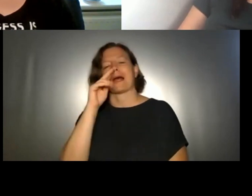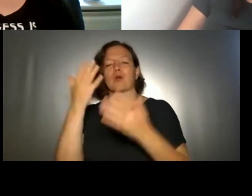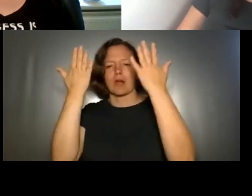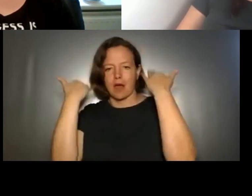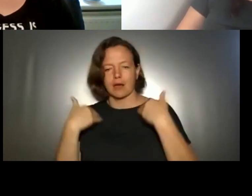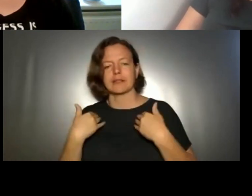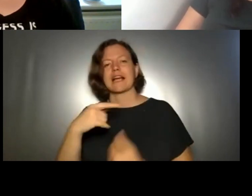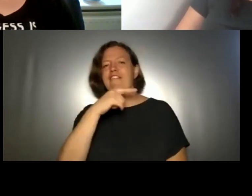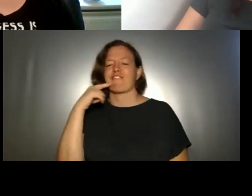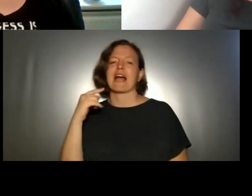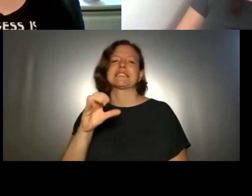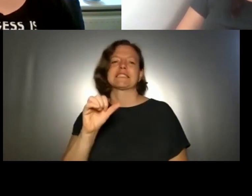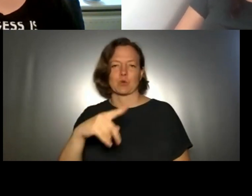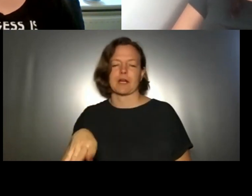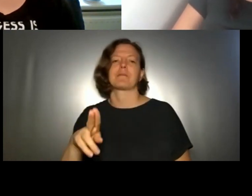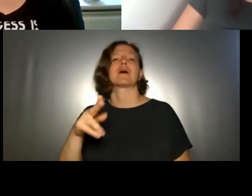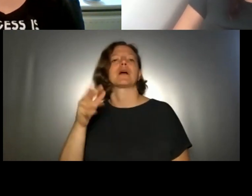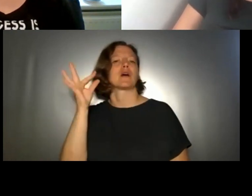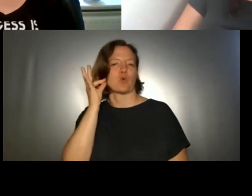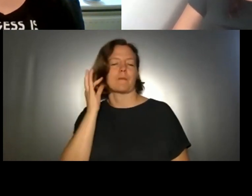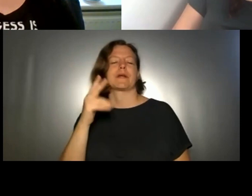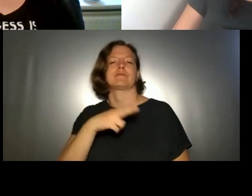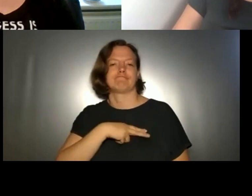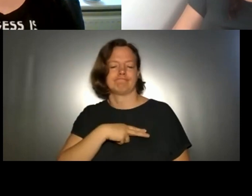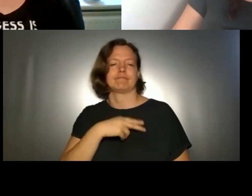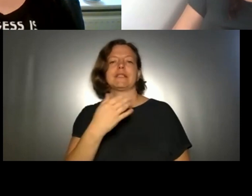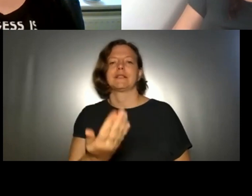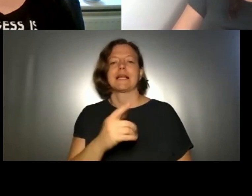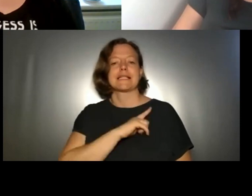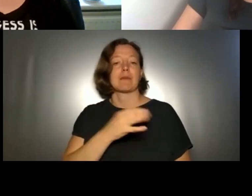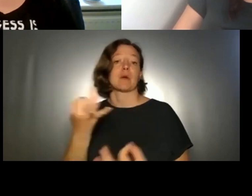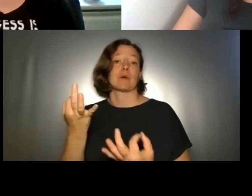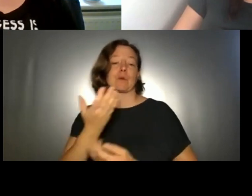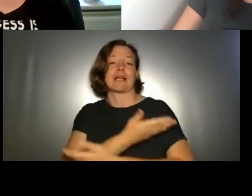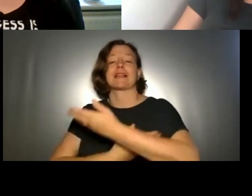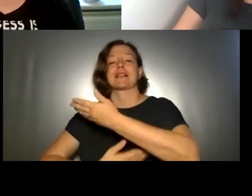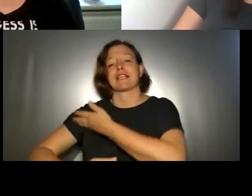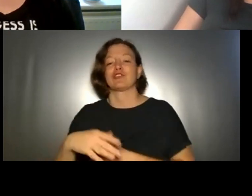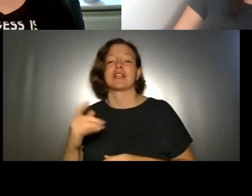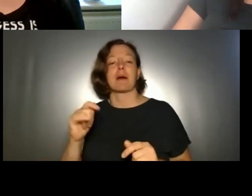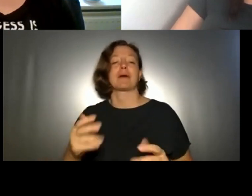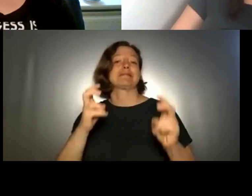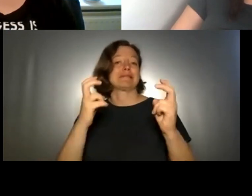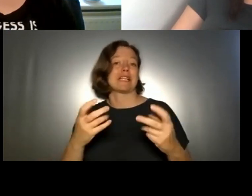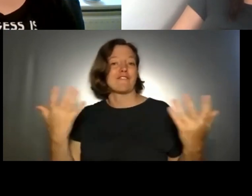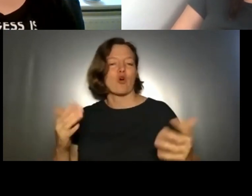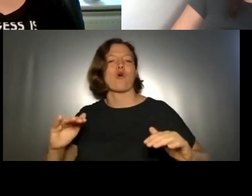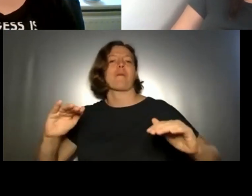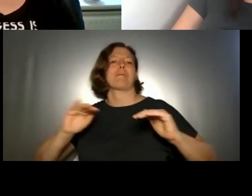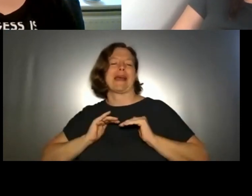I am wearing a green T-shirt and I'm sitting up in bed, propped up by a big cushion.